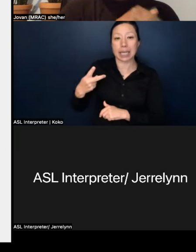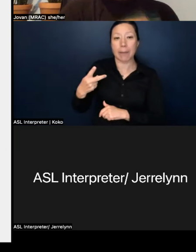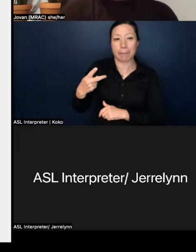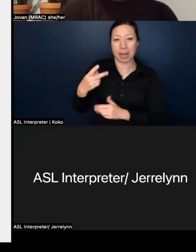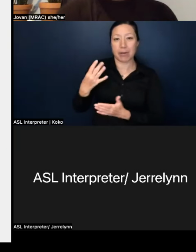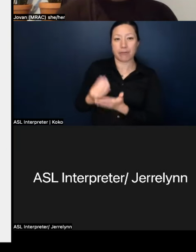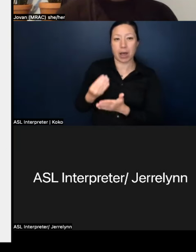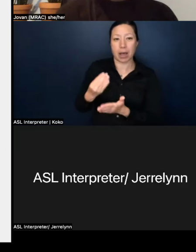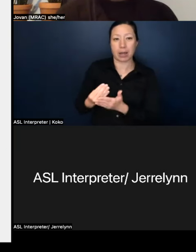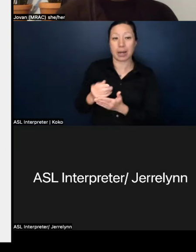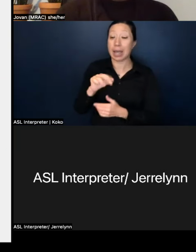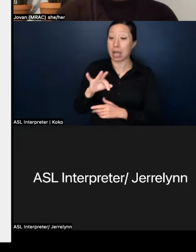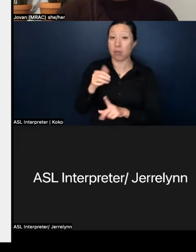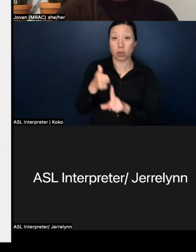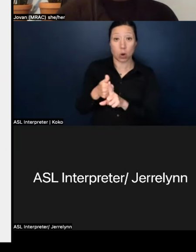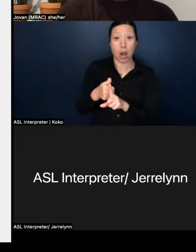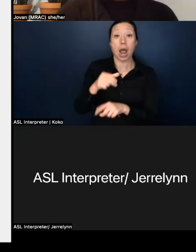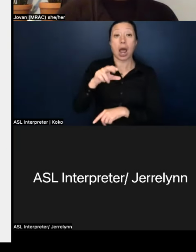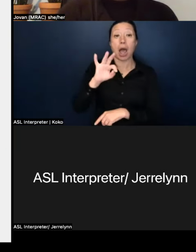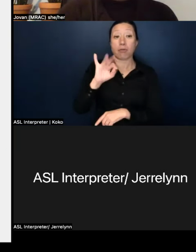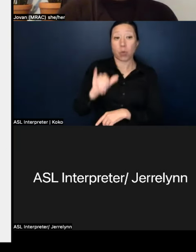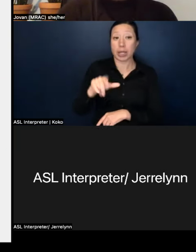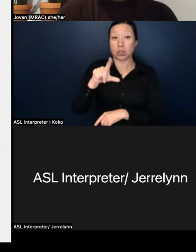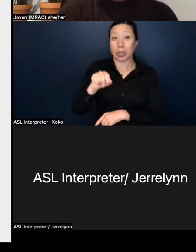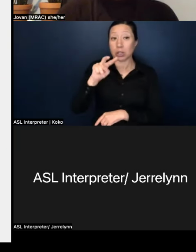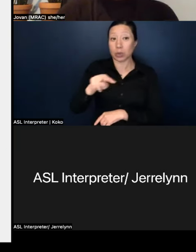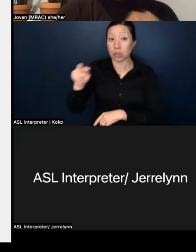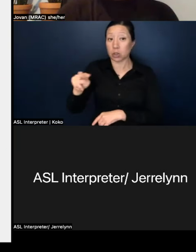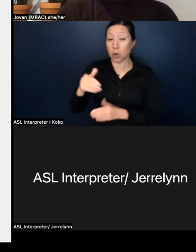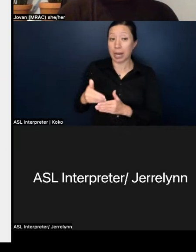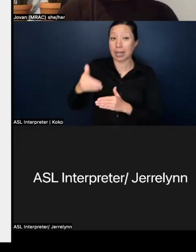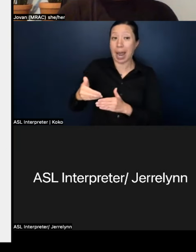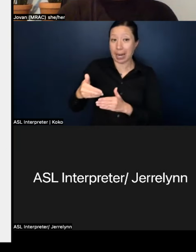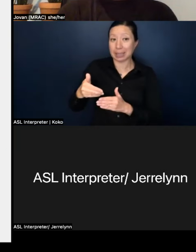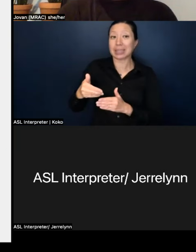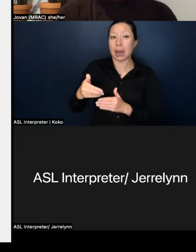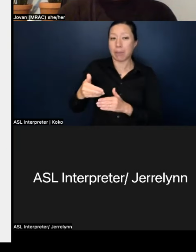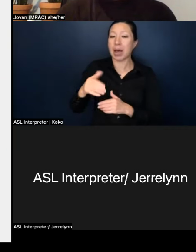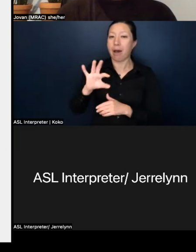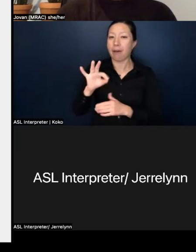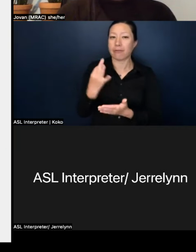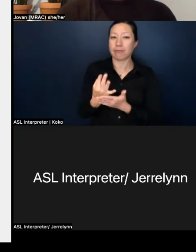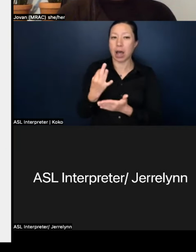Next Step Fund finalist or recipient, and you meet the eligibility requirements